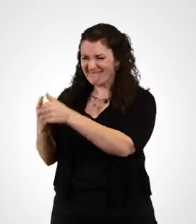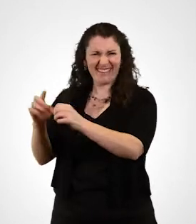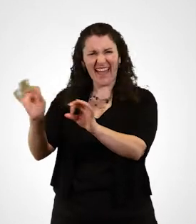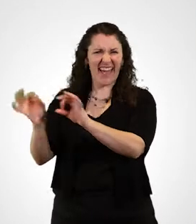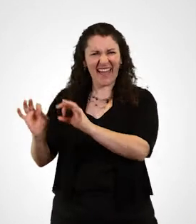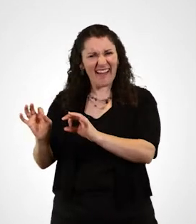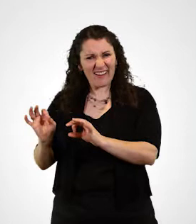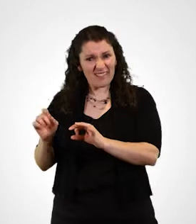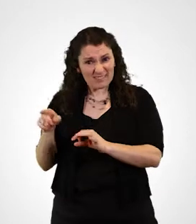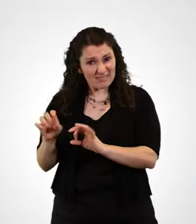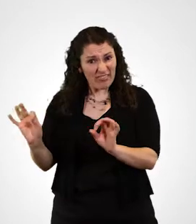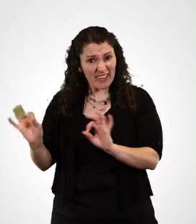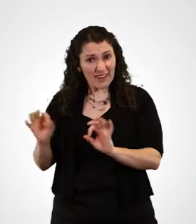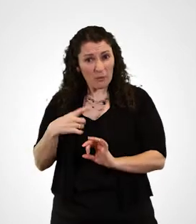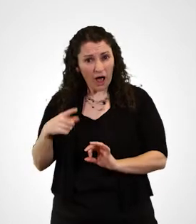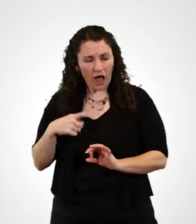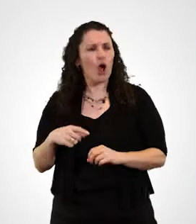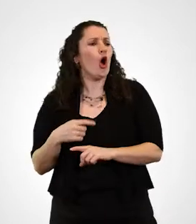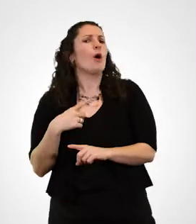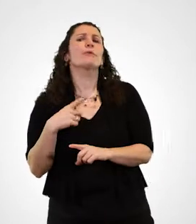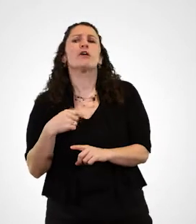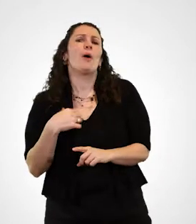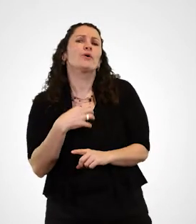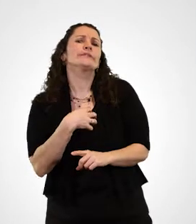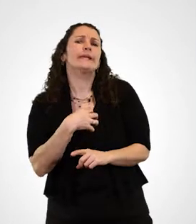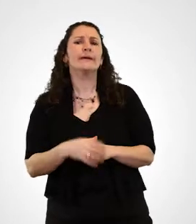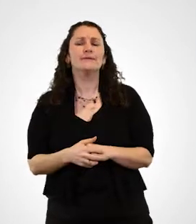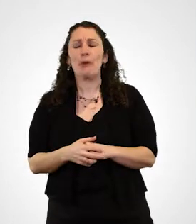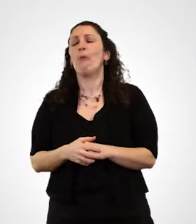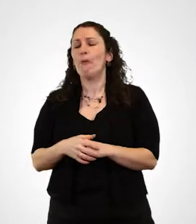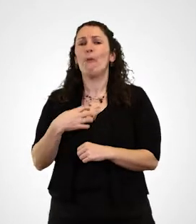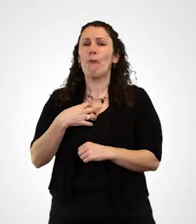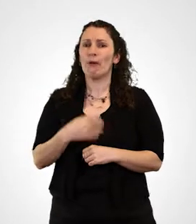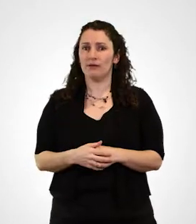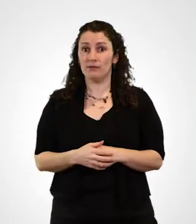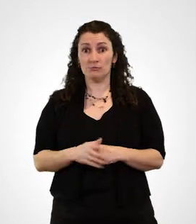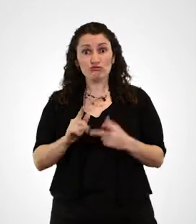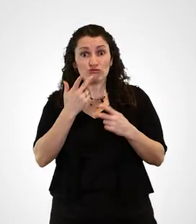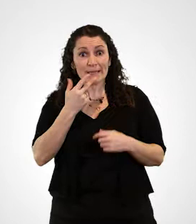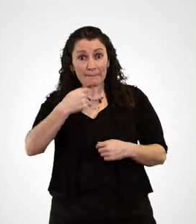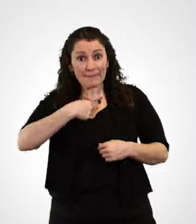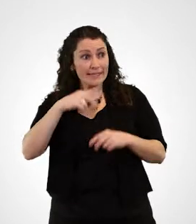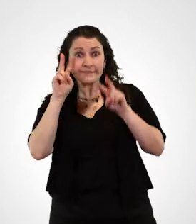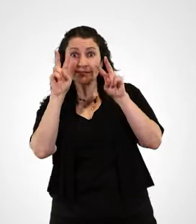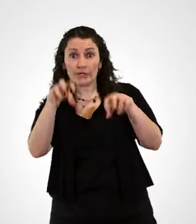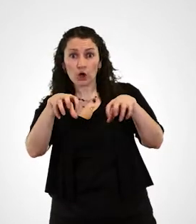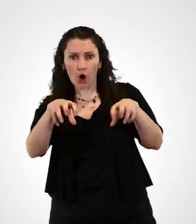Because I'm not scared. TEACHER: Because you're not scared. If I saw a ghost, I'd be scared.